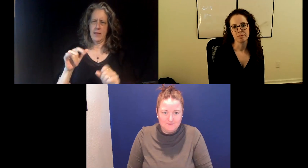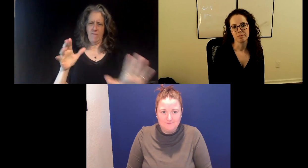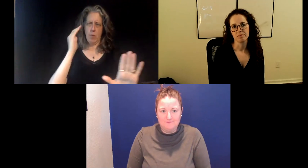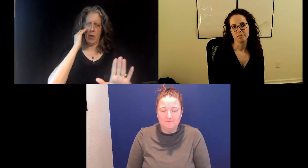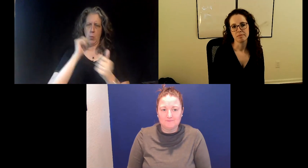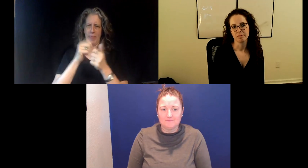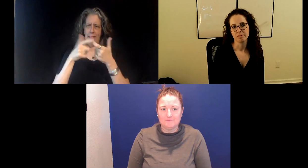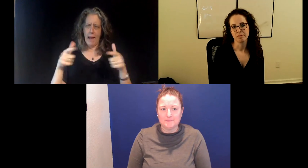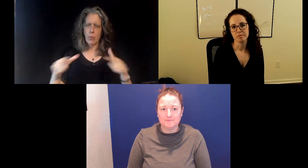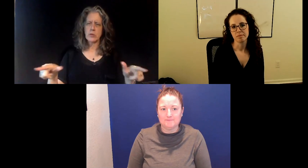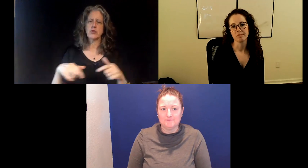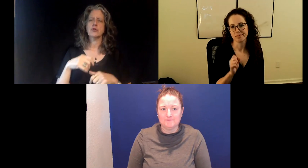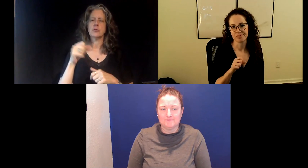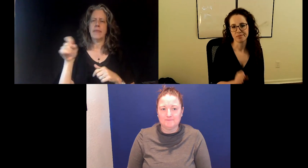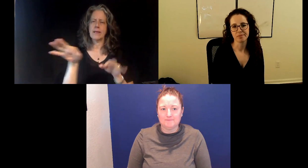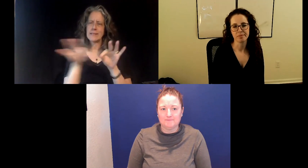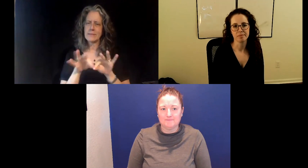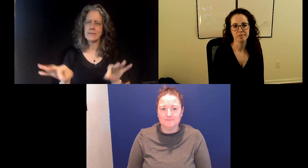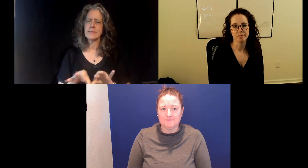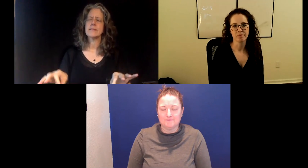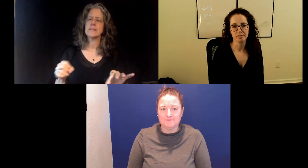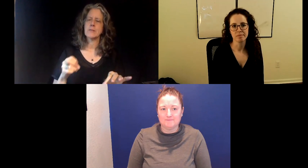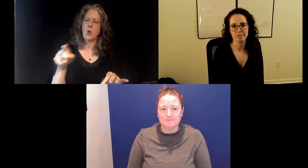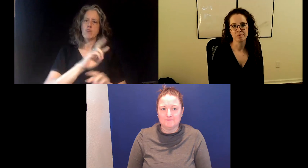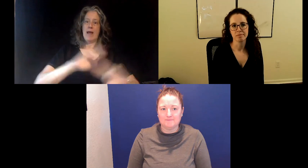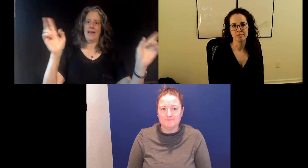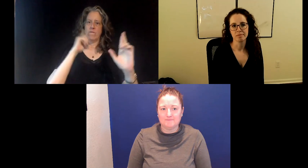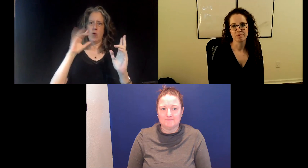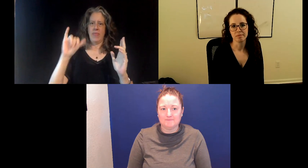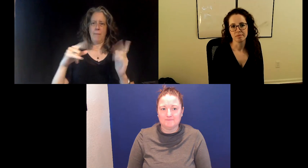that into my teaching on a regular basis and then they would get the language they would they would